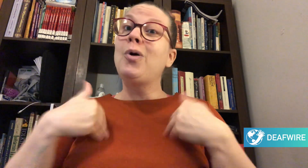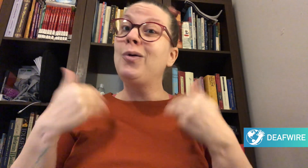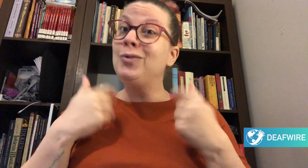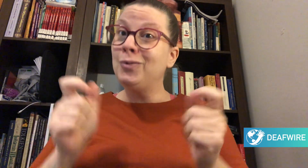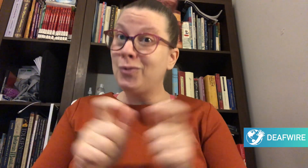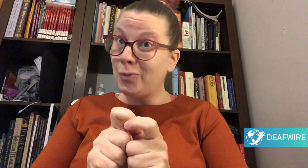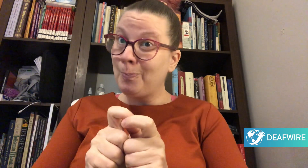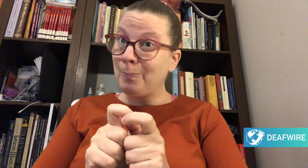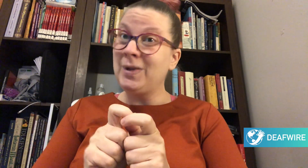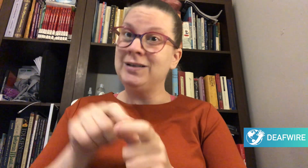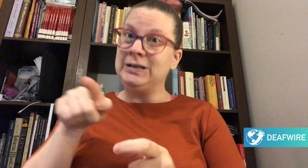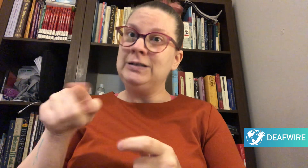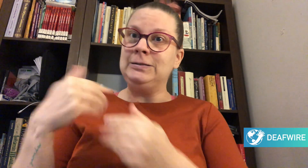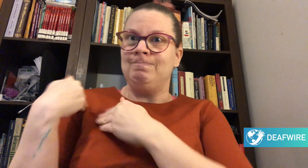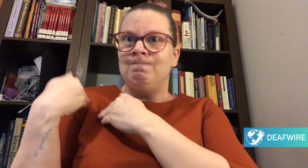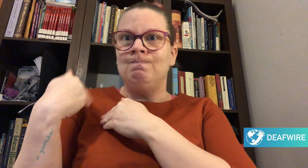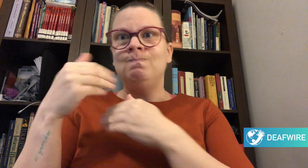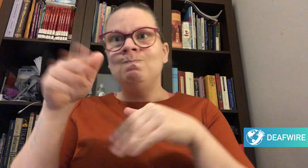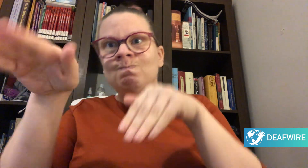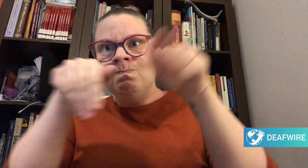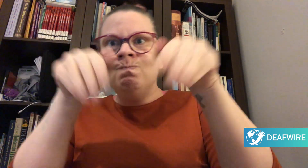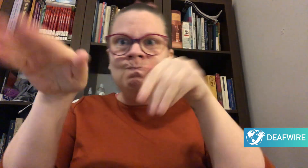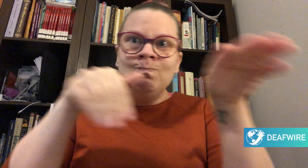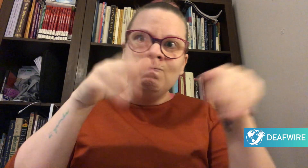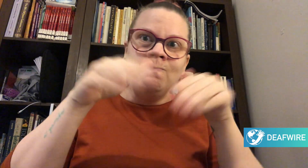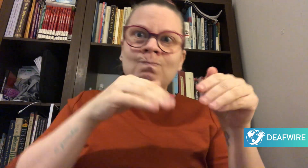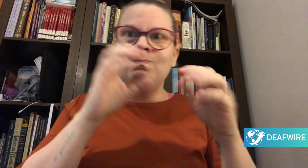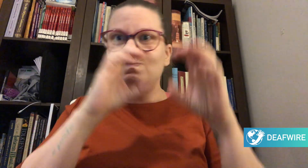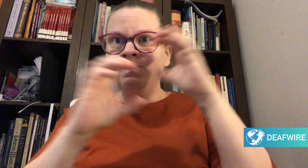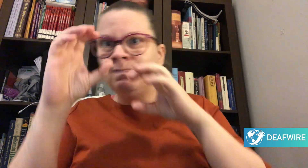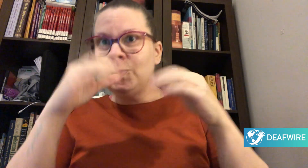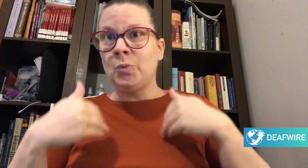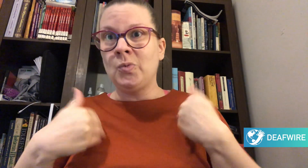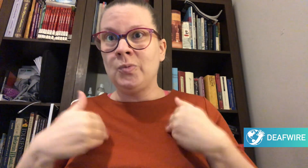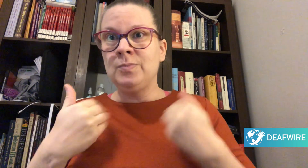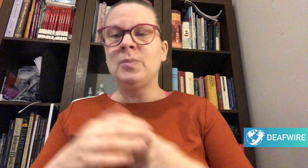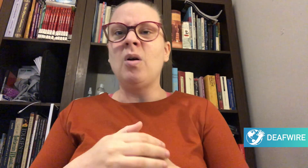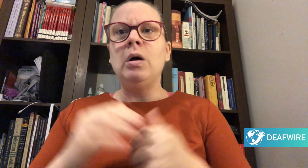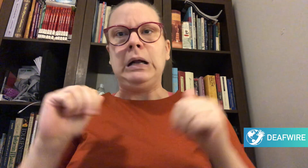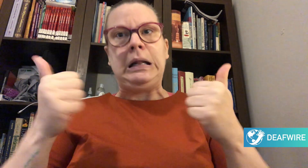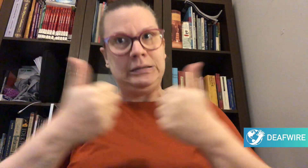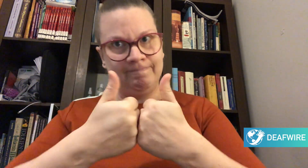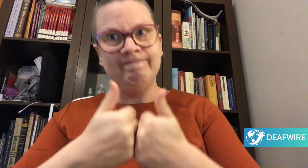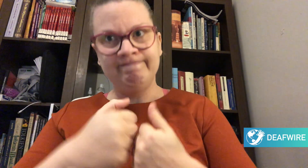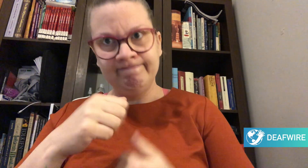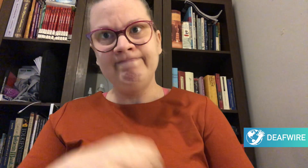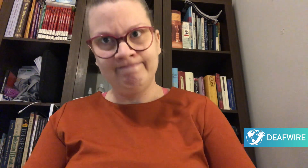These days, young people prefer to gather somewhere else,